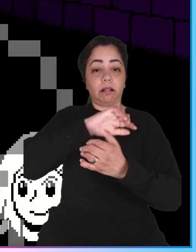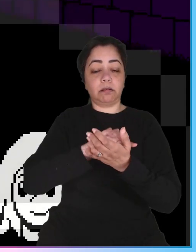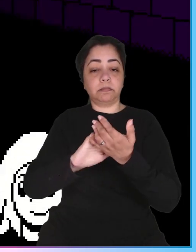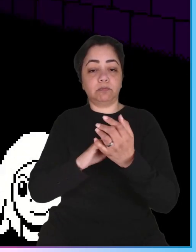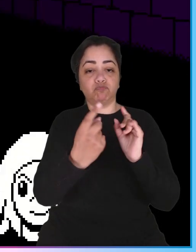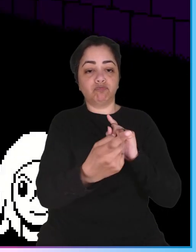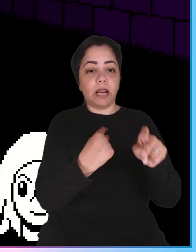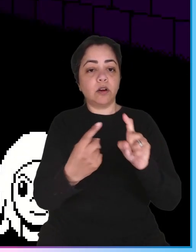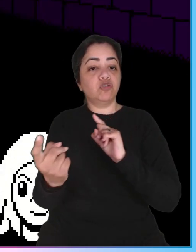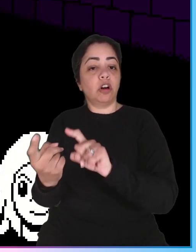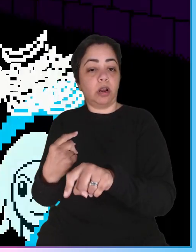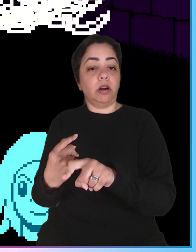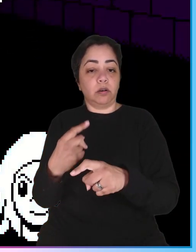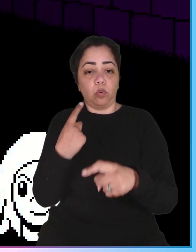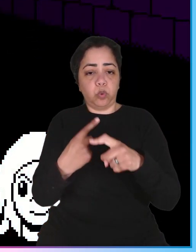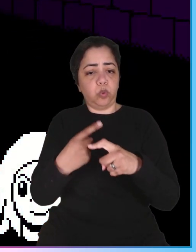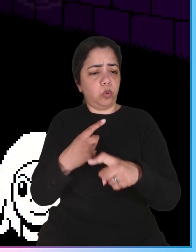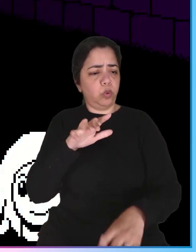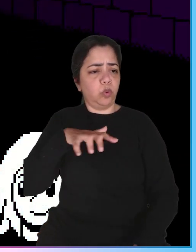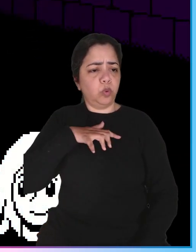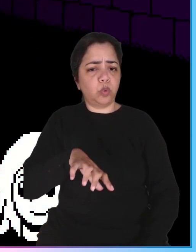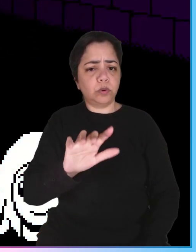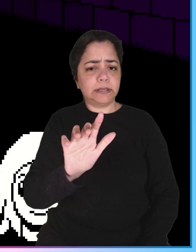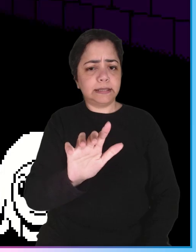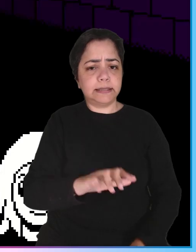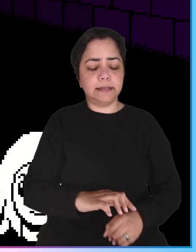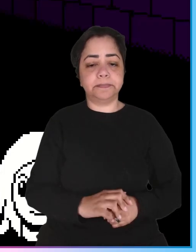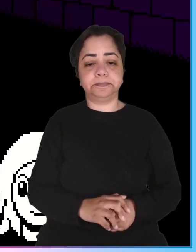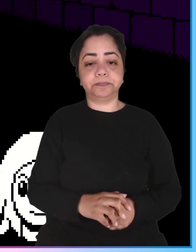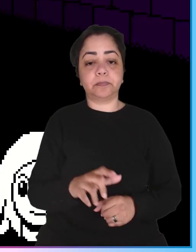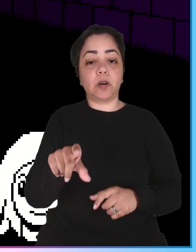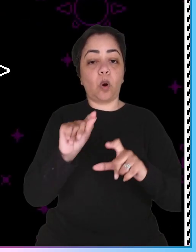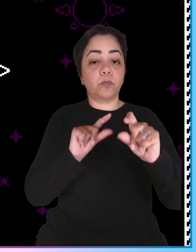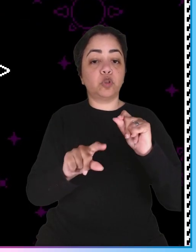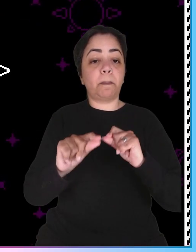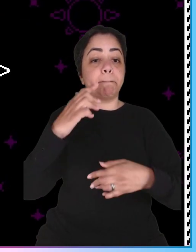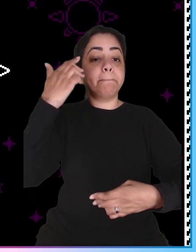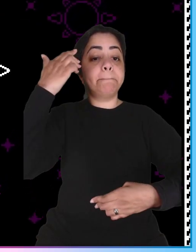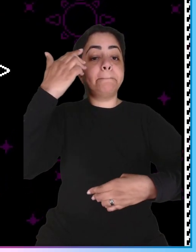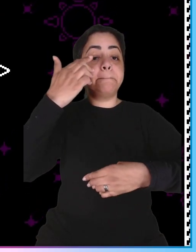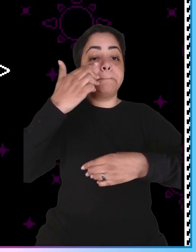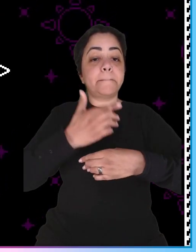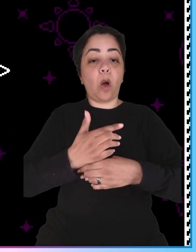which allows players to avoid reaching a dead end. I’ve added a variety of different options